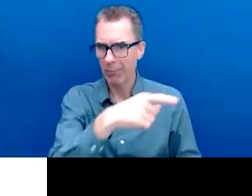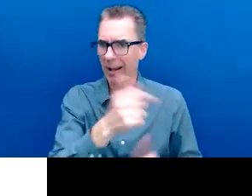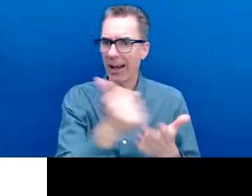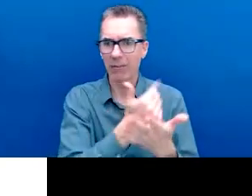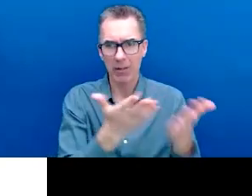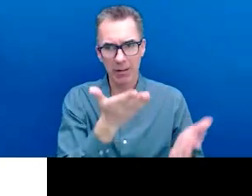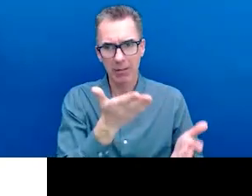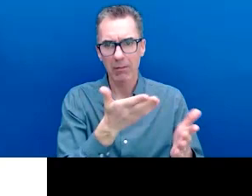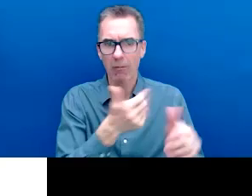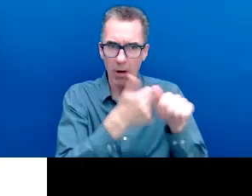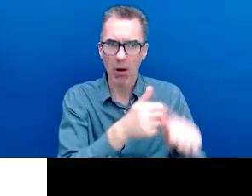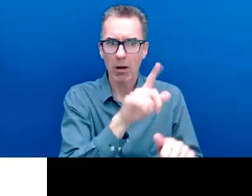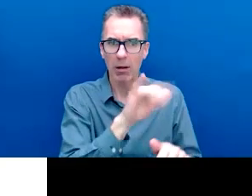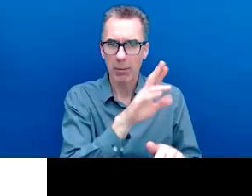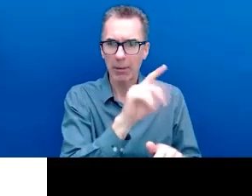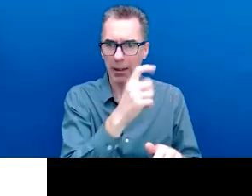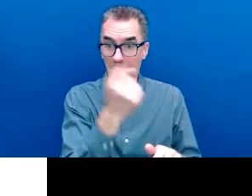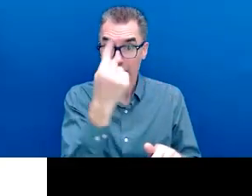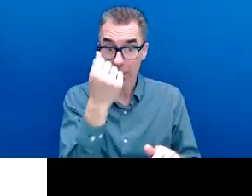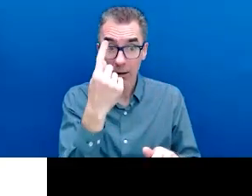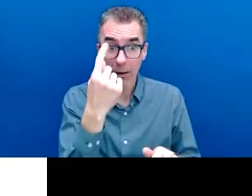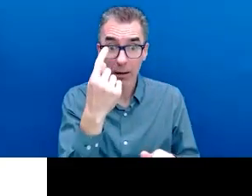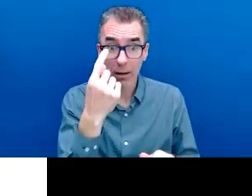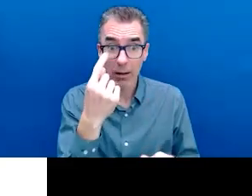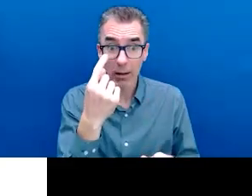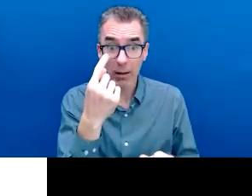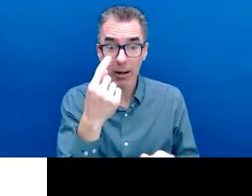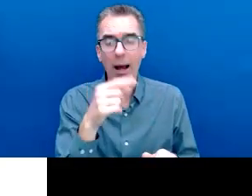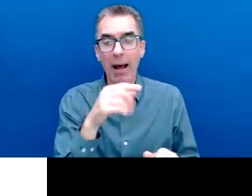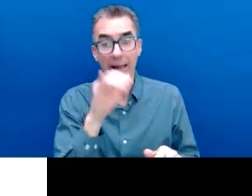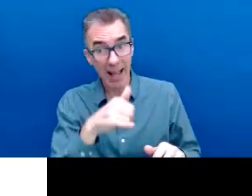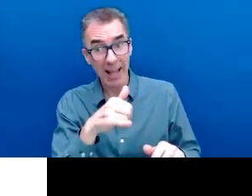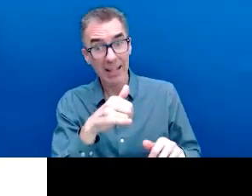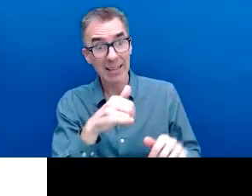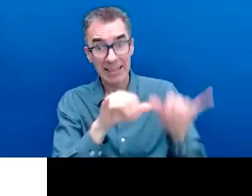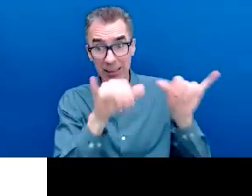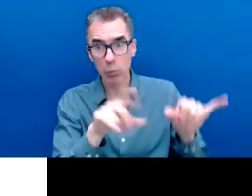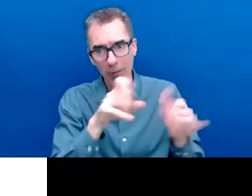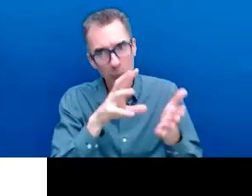but the remixer within LibreTexts has sort of a learning curve. So you do want to go to training.